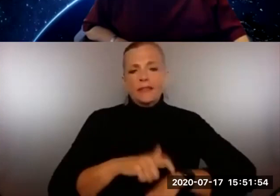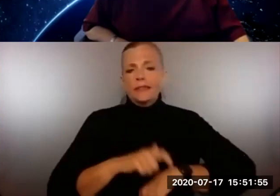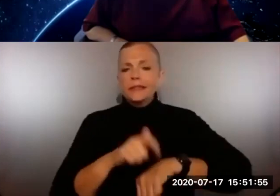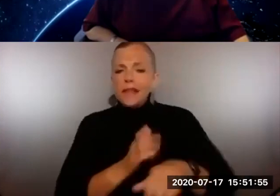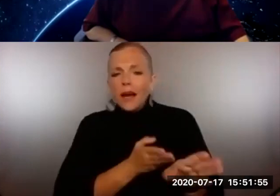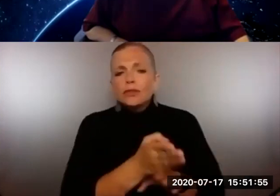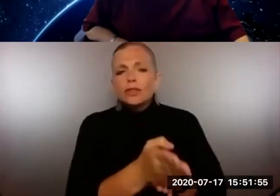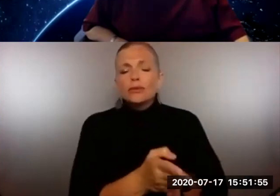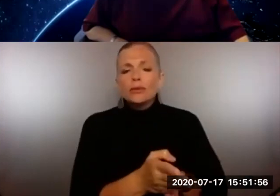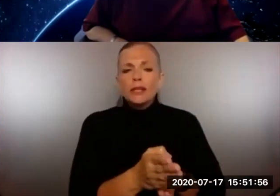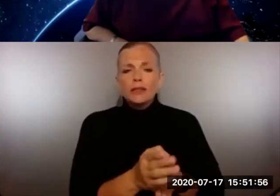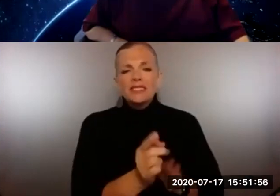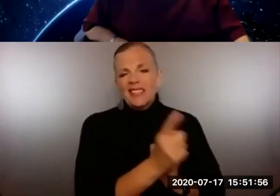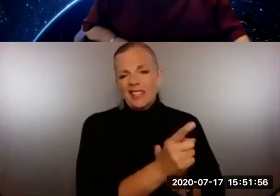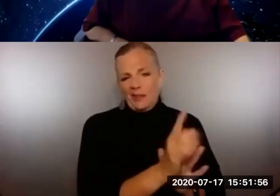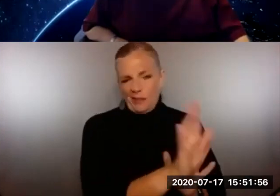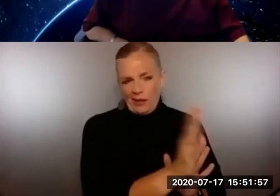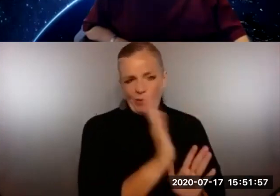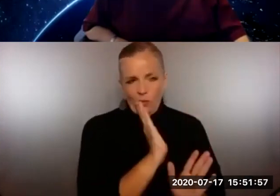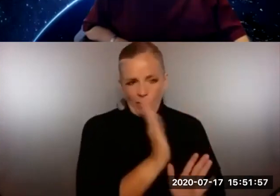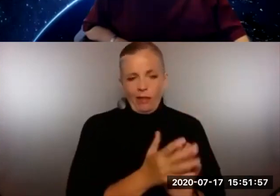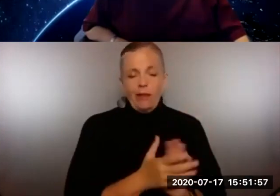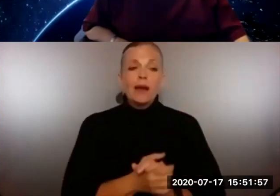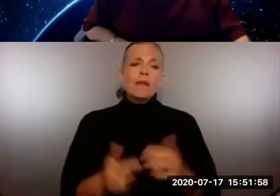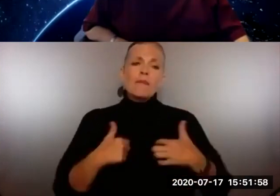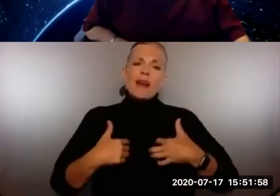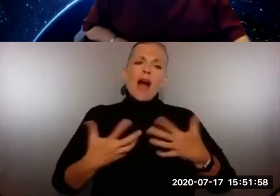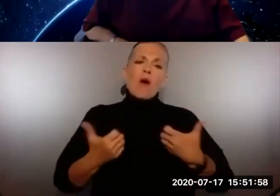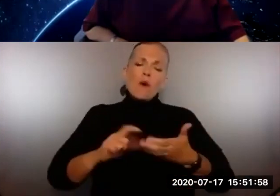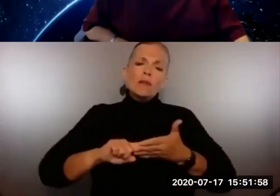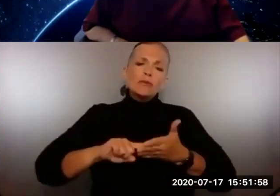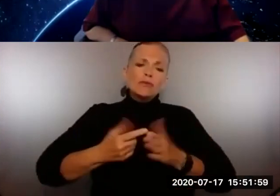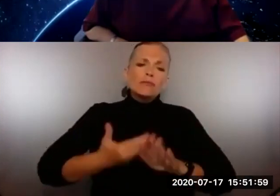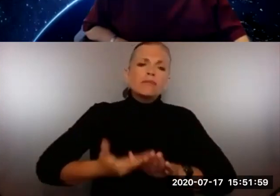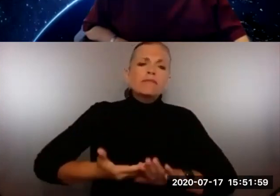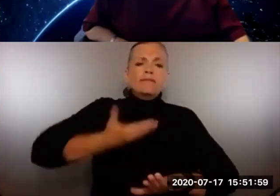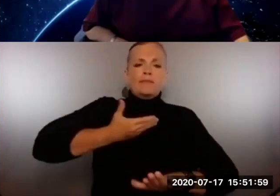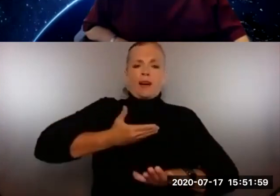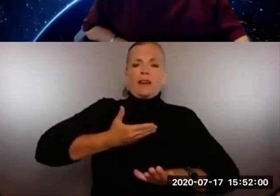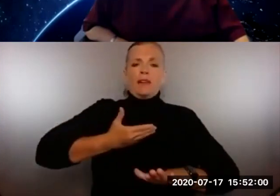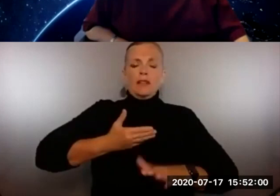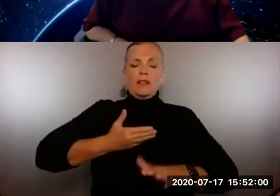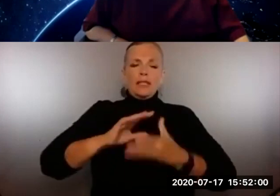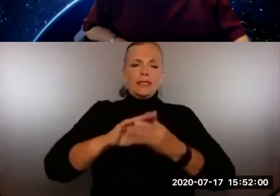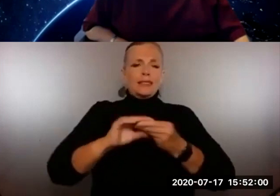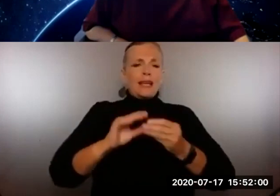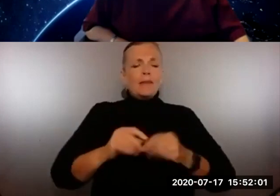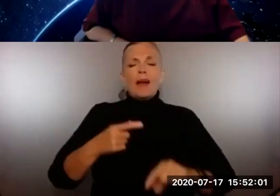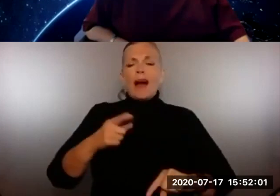by saying that I could not be more pleased than to be having